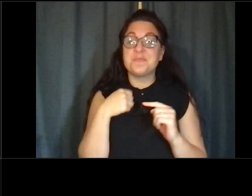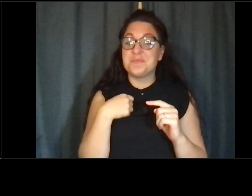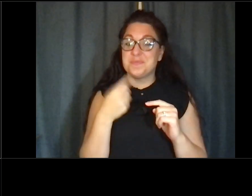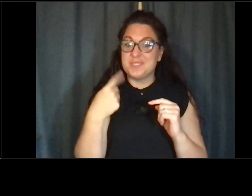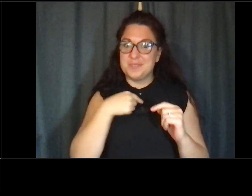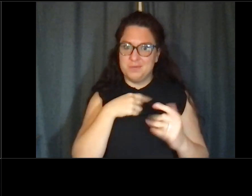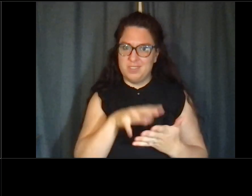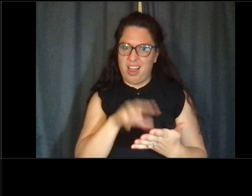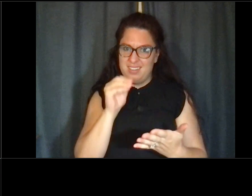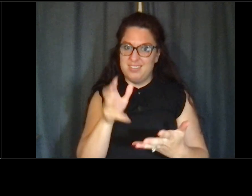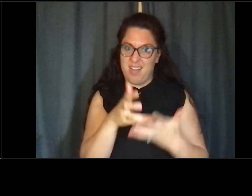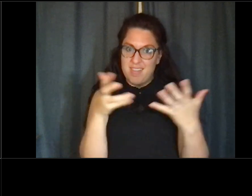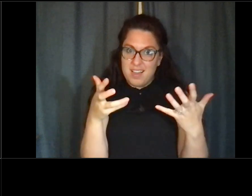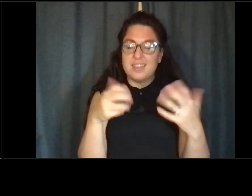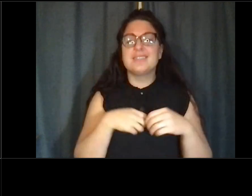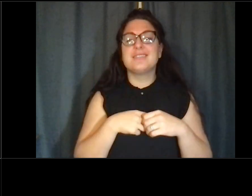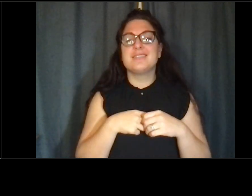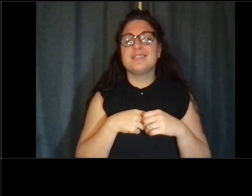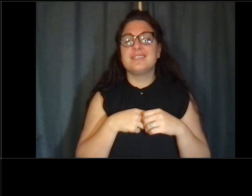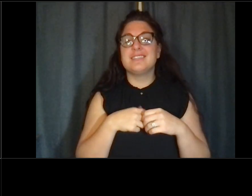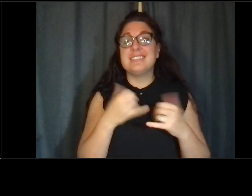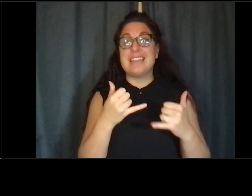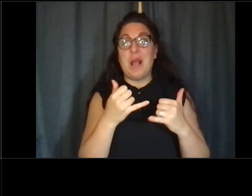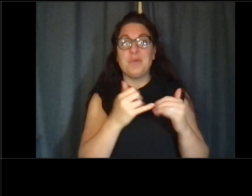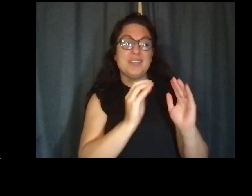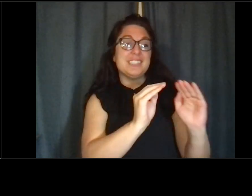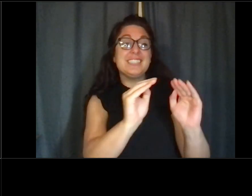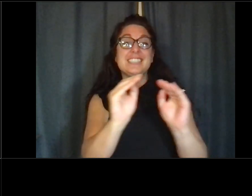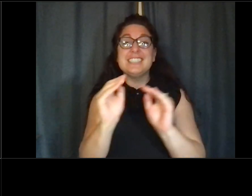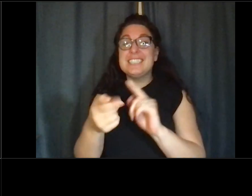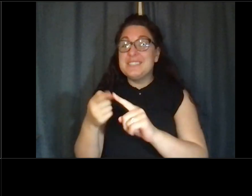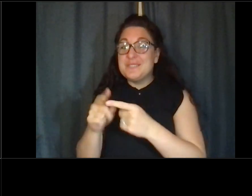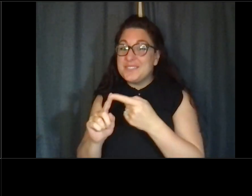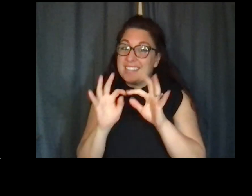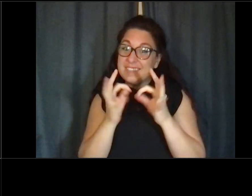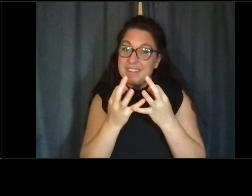and we can share new knowledge with friends and family. And as we said earlier,